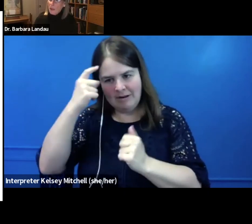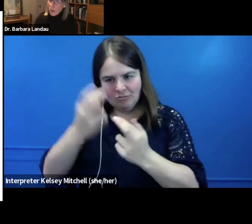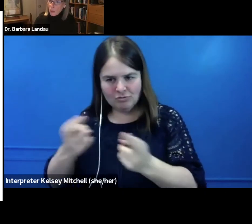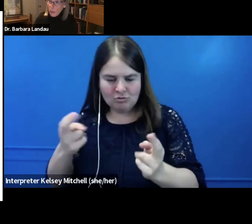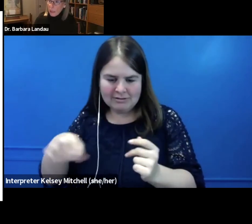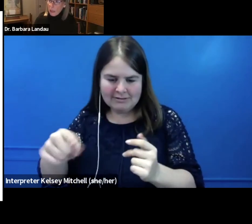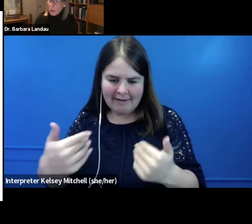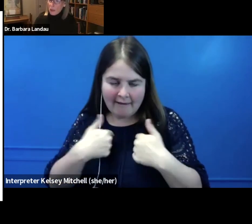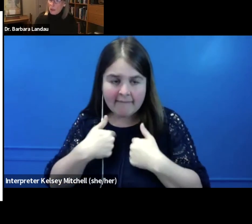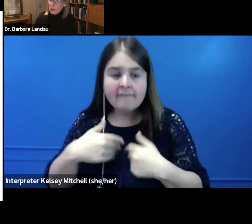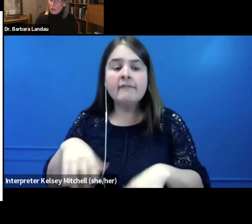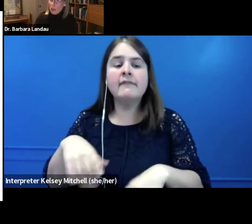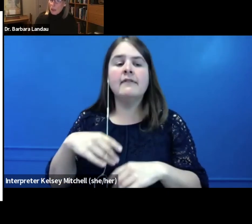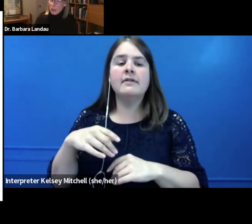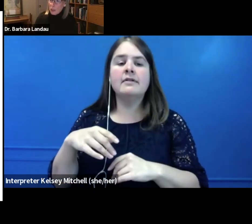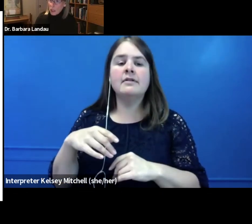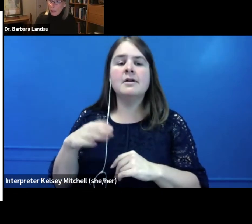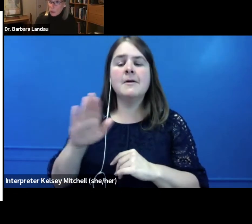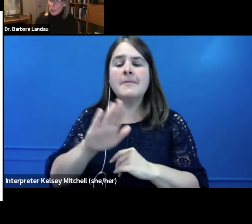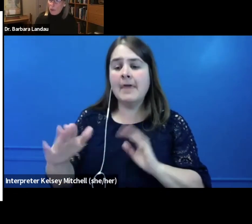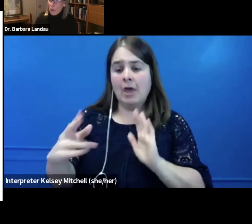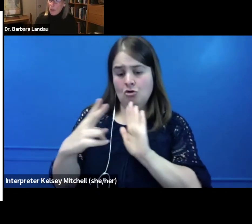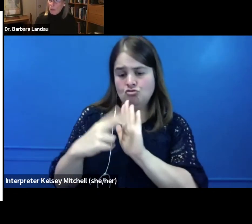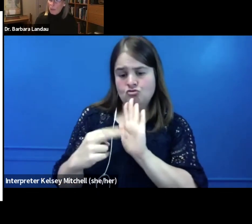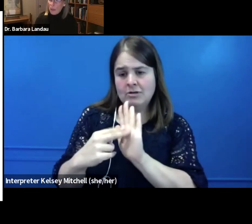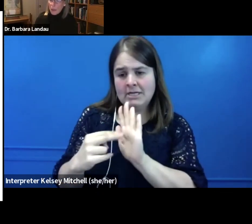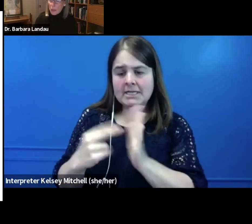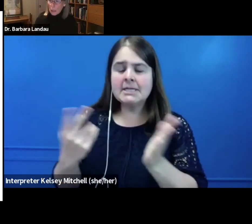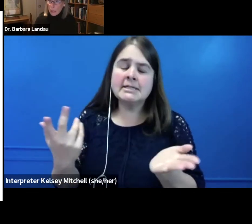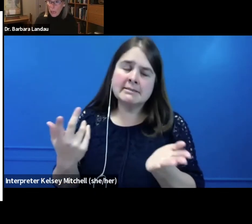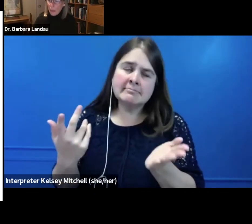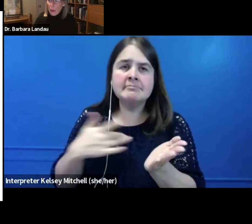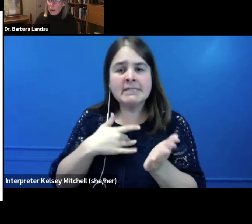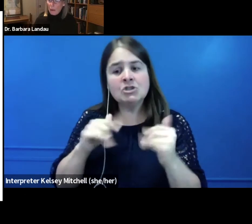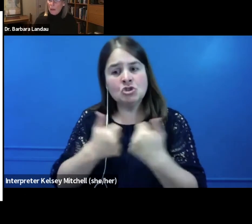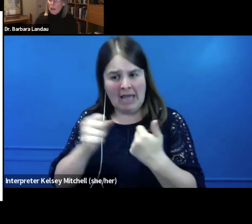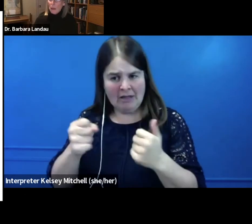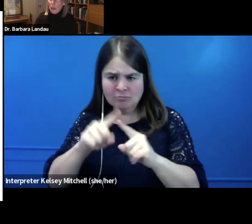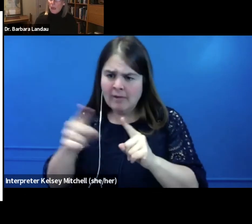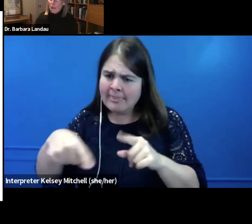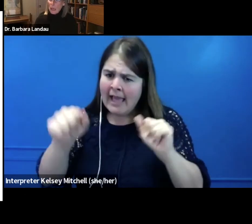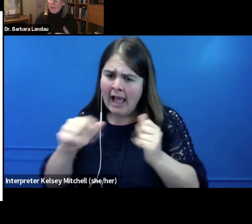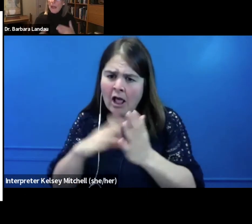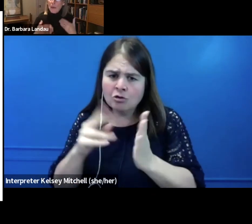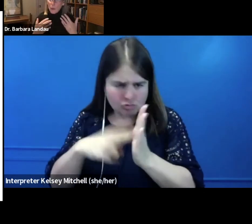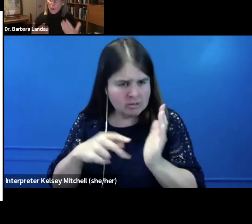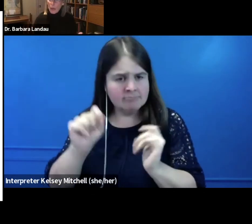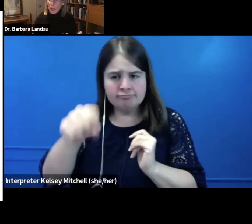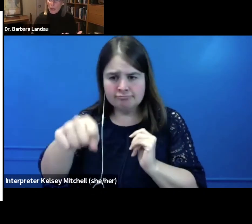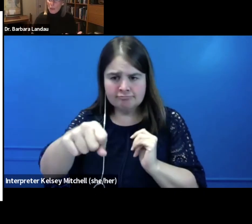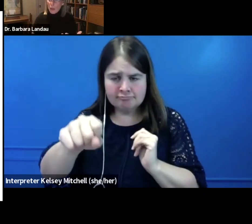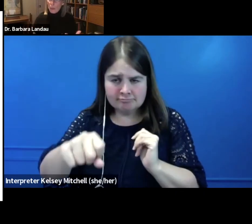their reading is uh is challenging for them but they certainly get there